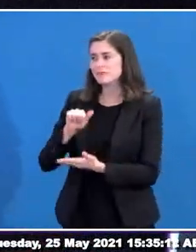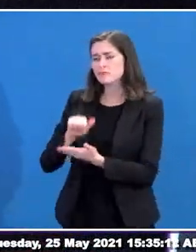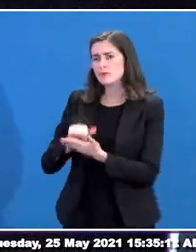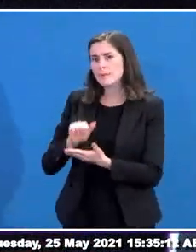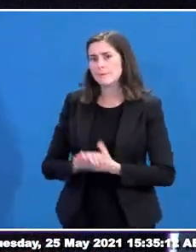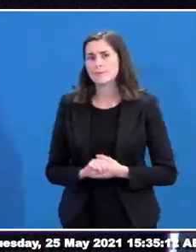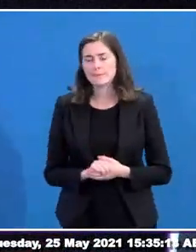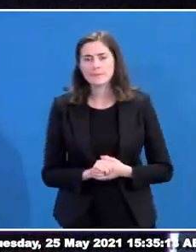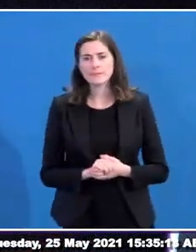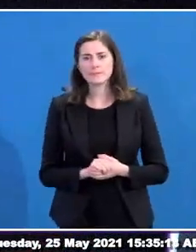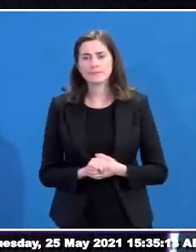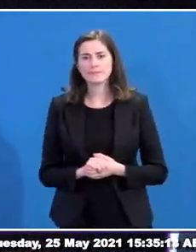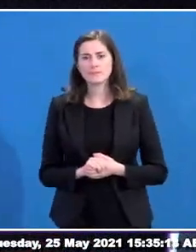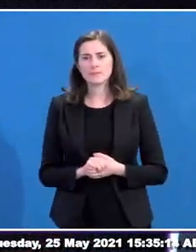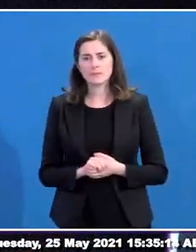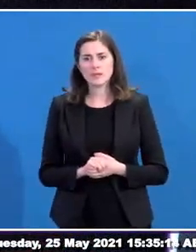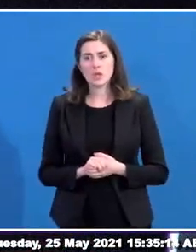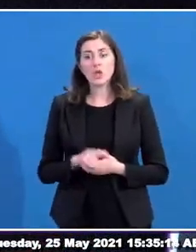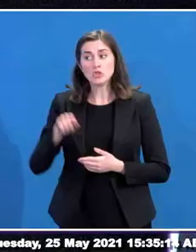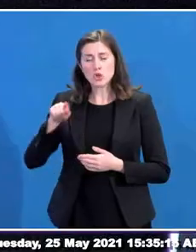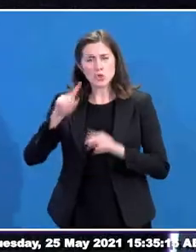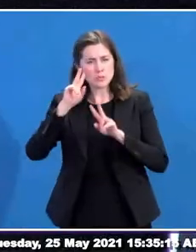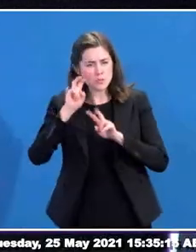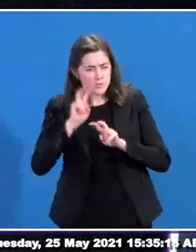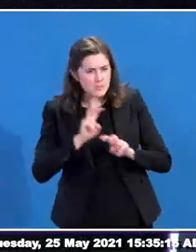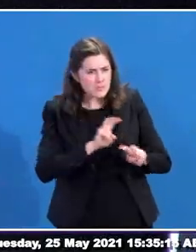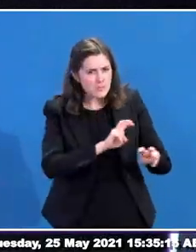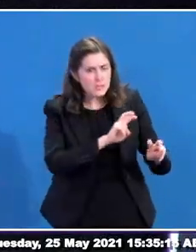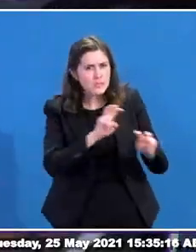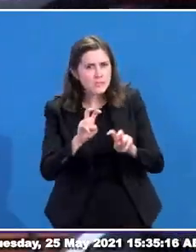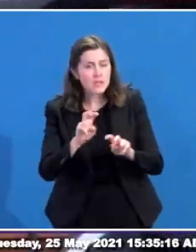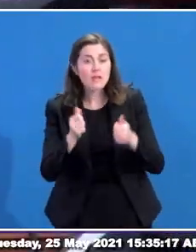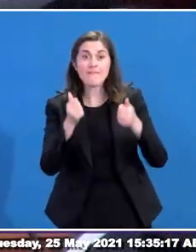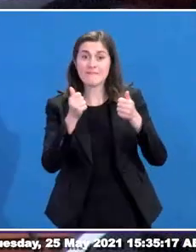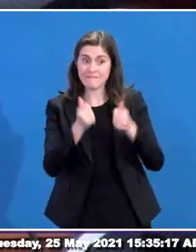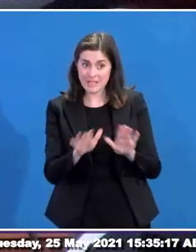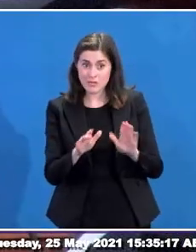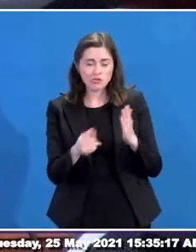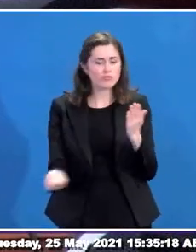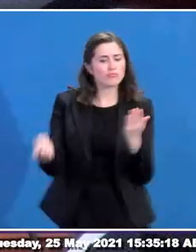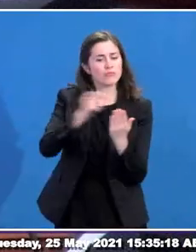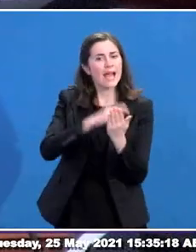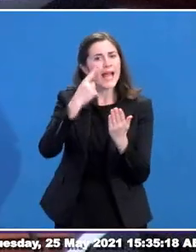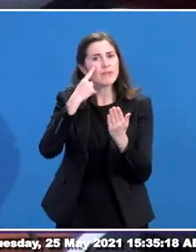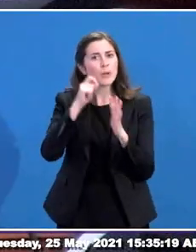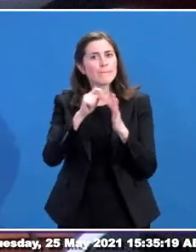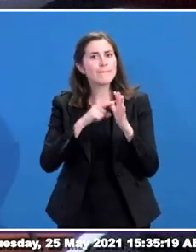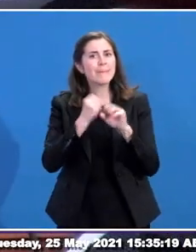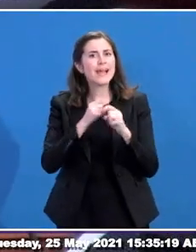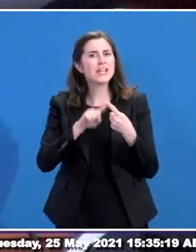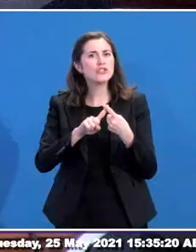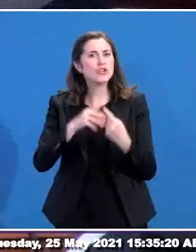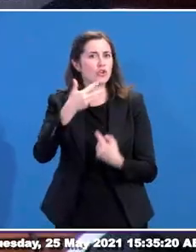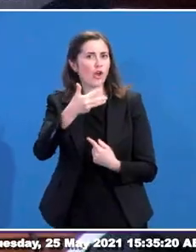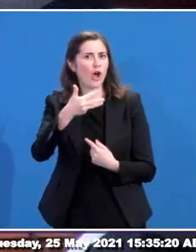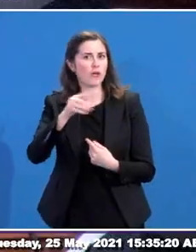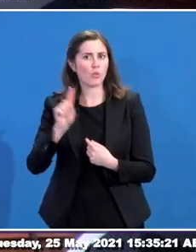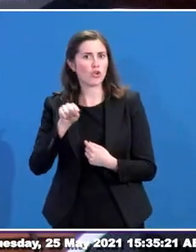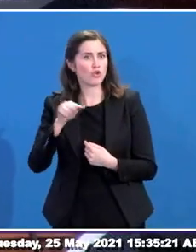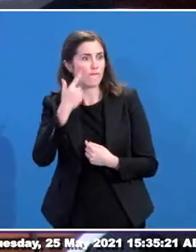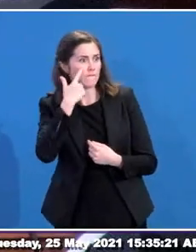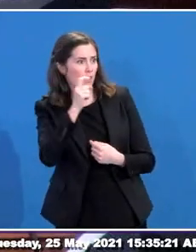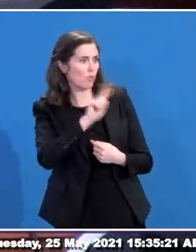In terms of your conclusions, if we turn to page 9, your conclusion was